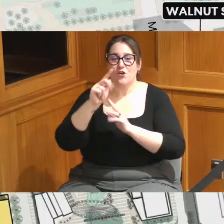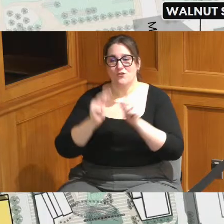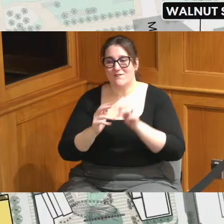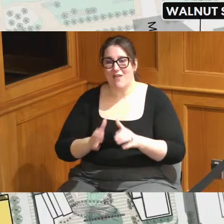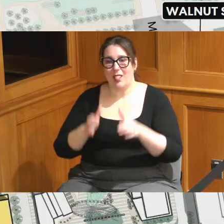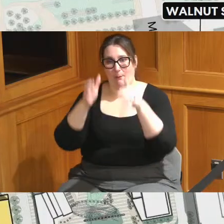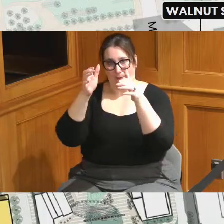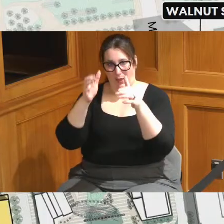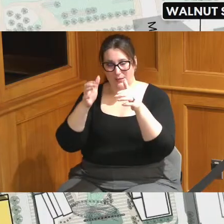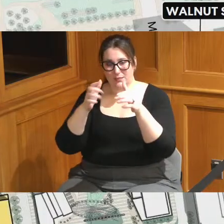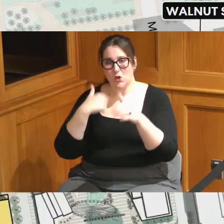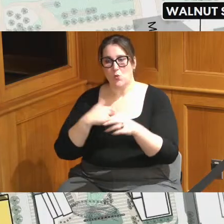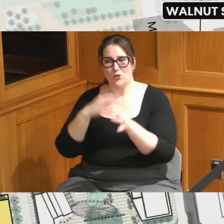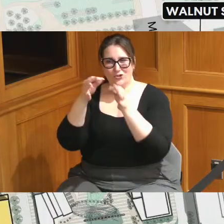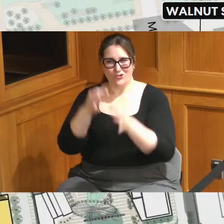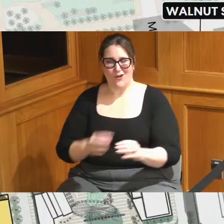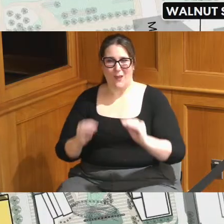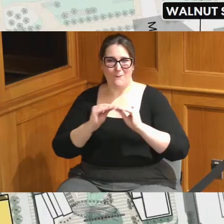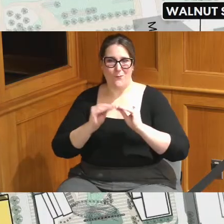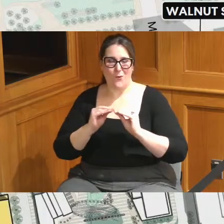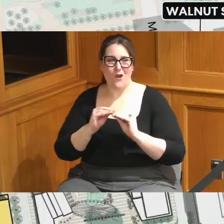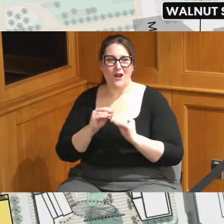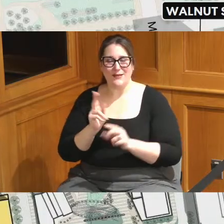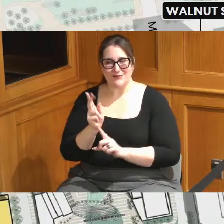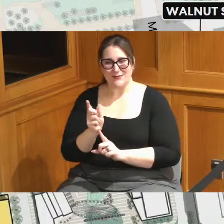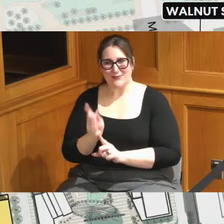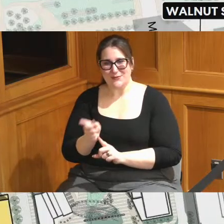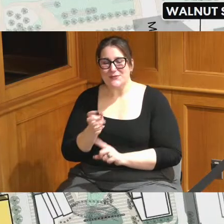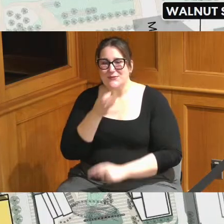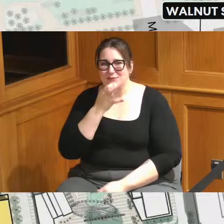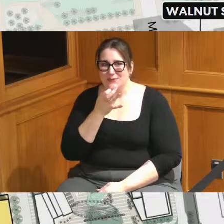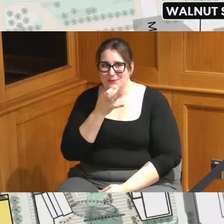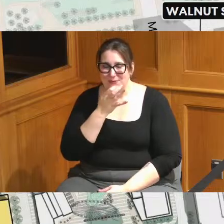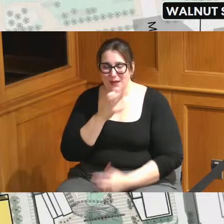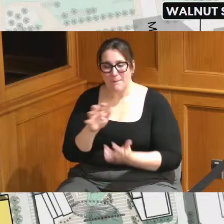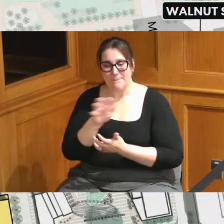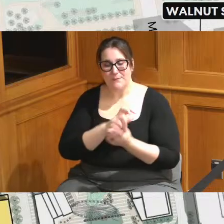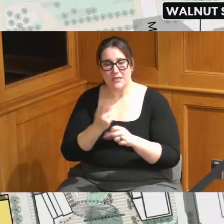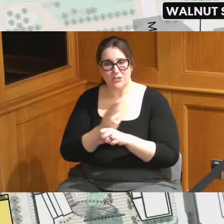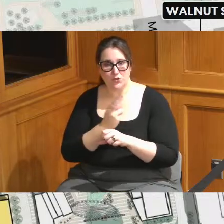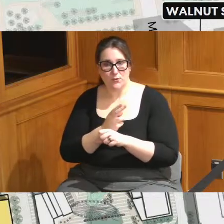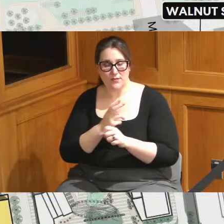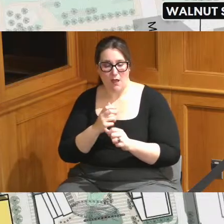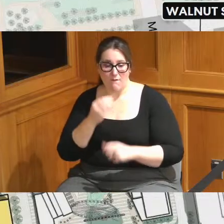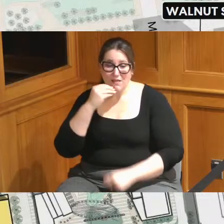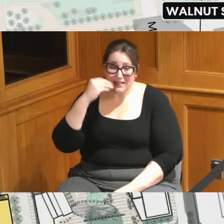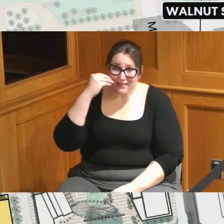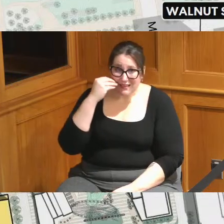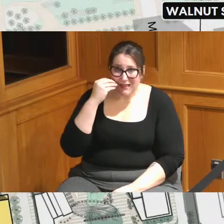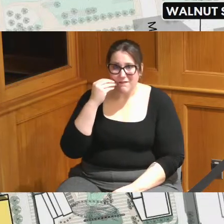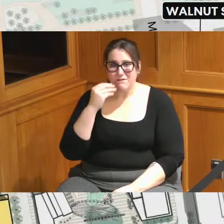the density factors here in a moment. uh for mixed use residential development, probably 80% of this